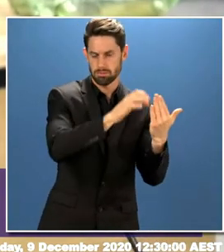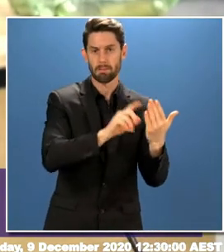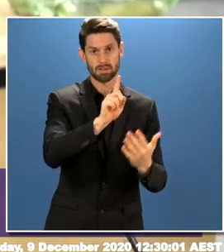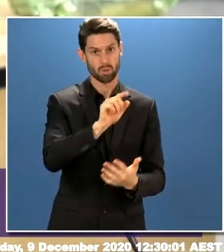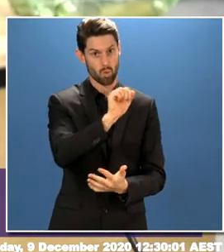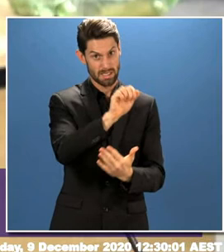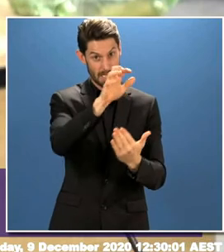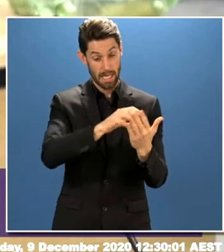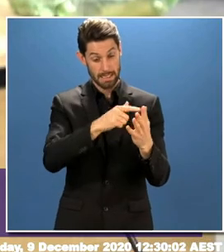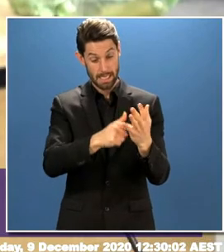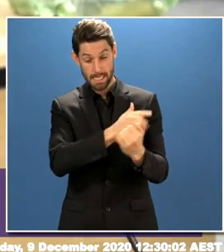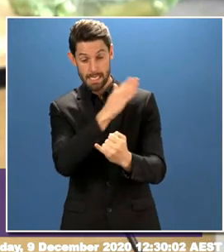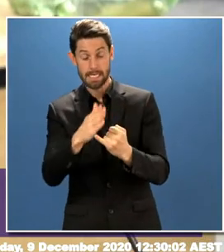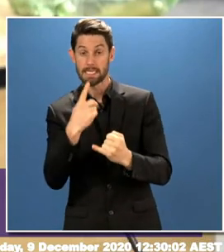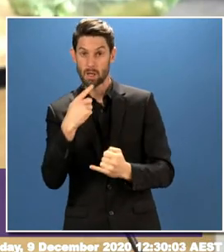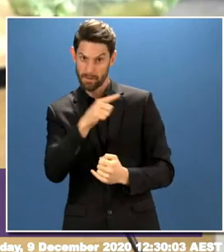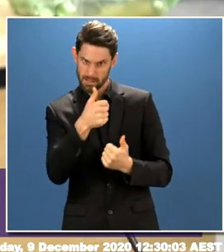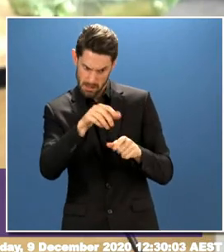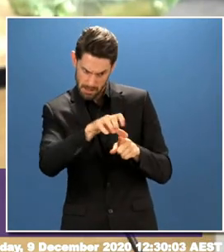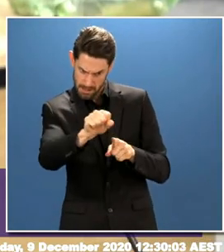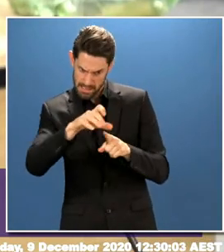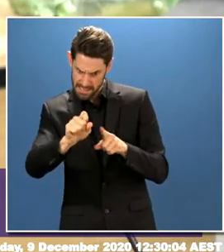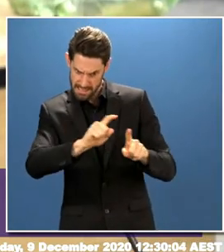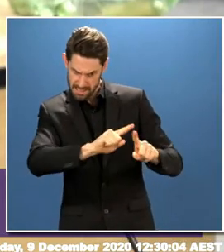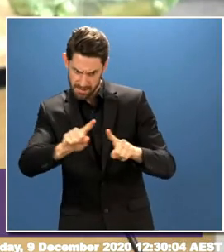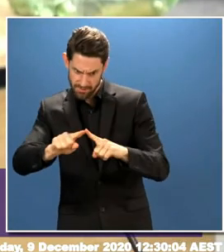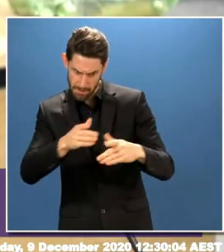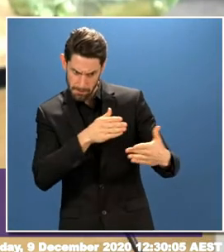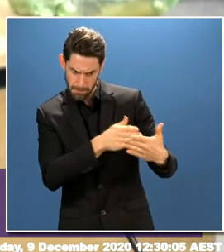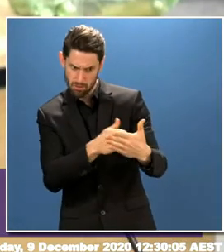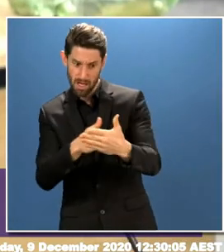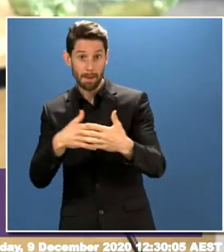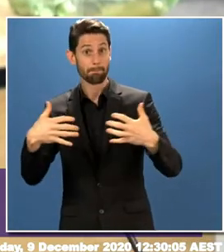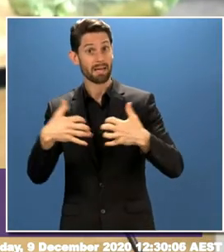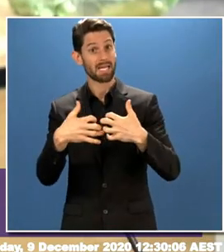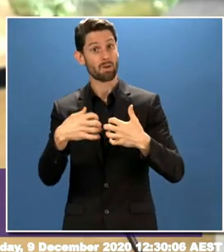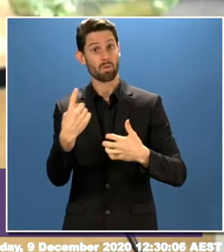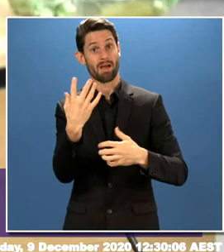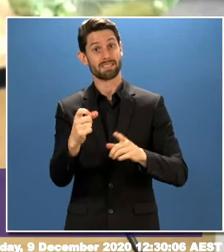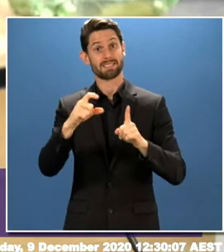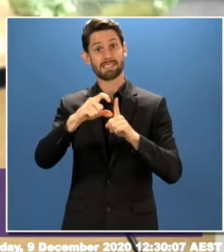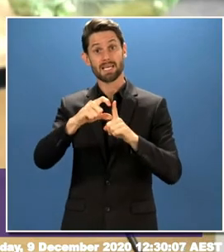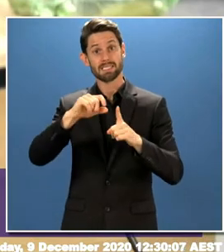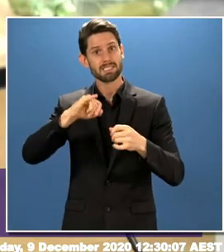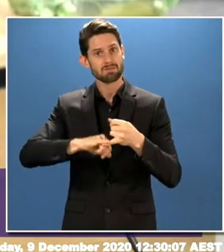despite all of the barriers that you have identified, young people with Down syndrome and other intellectual disabilities can and do engage with